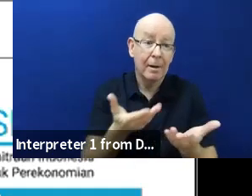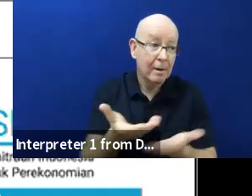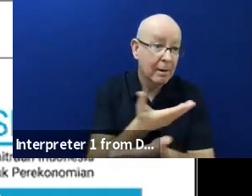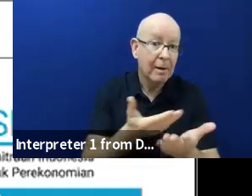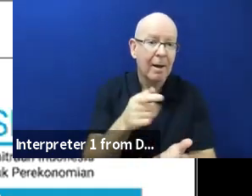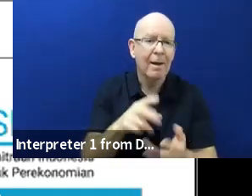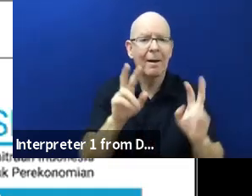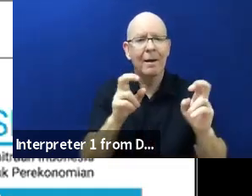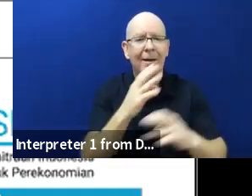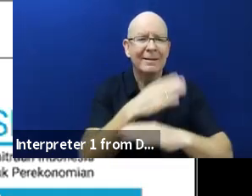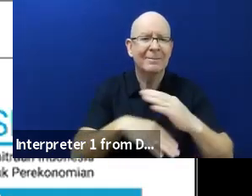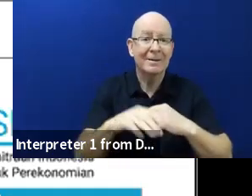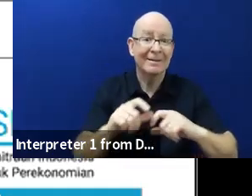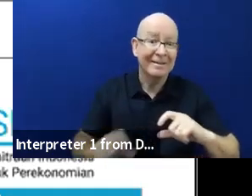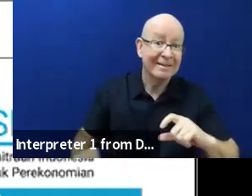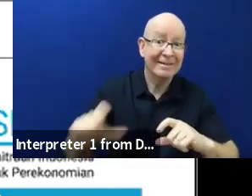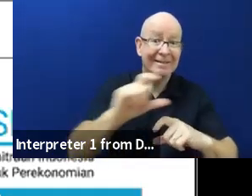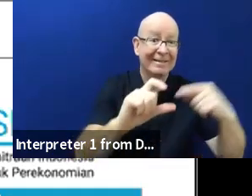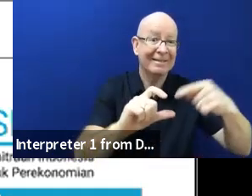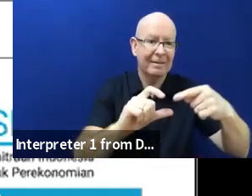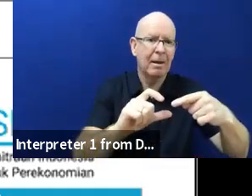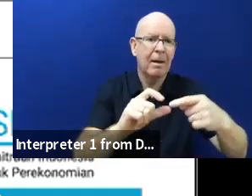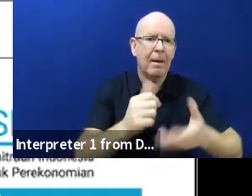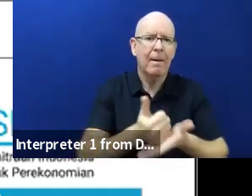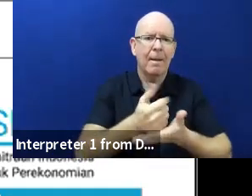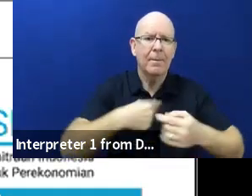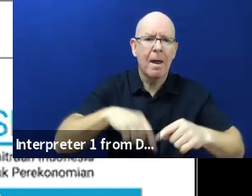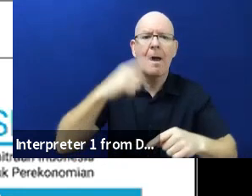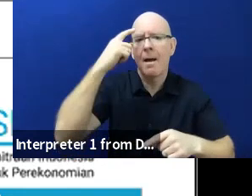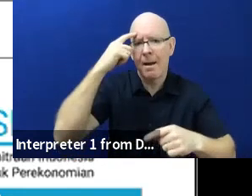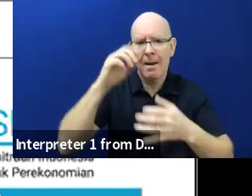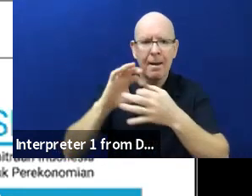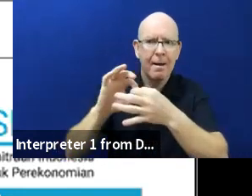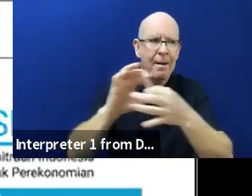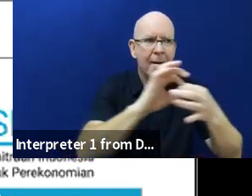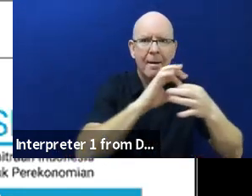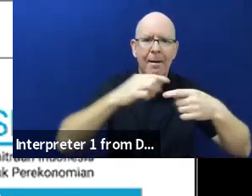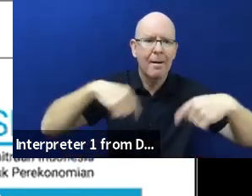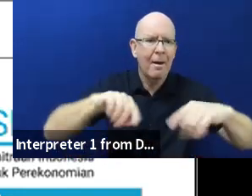for cash plus service intervention, which today exist in the field of nutrition, for instance